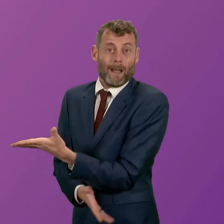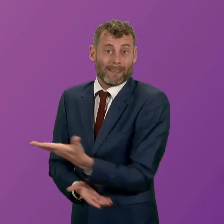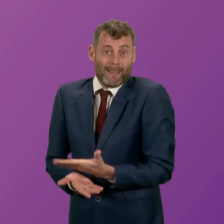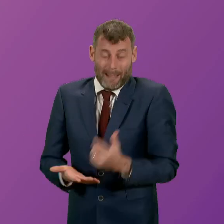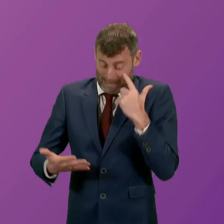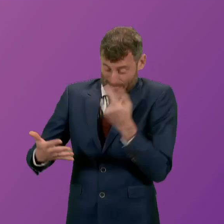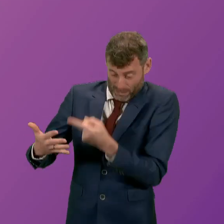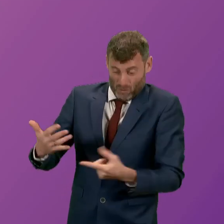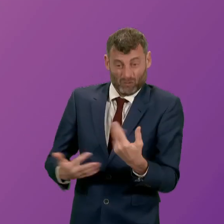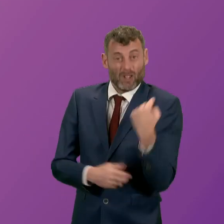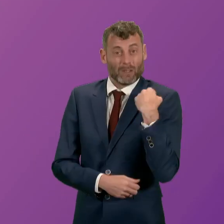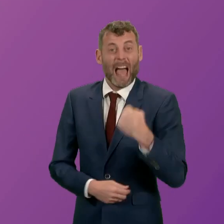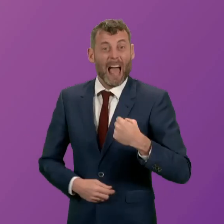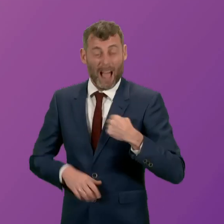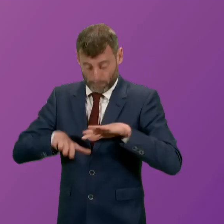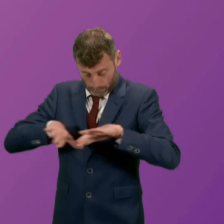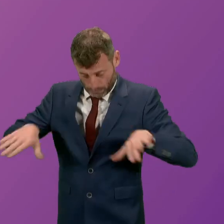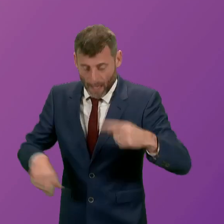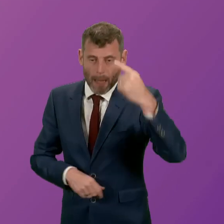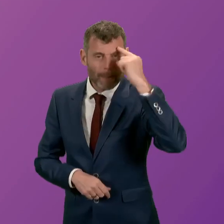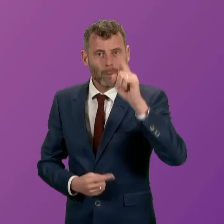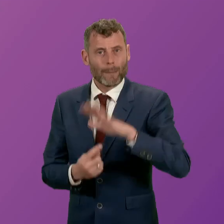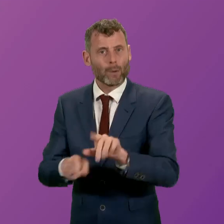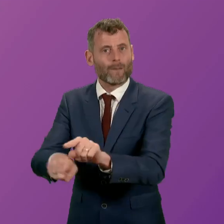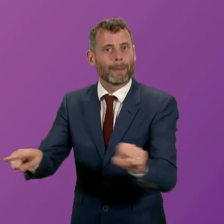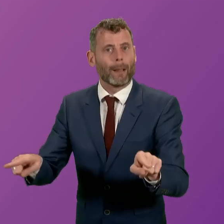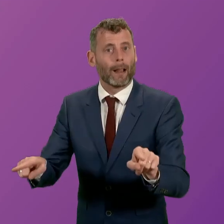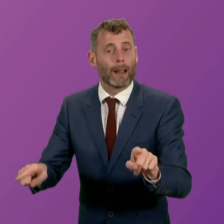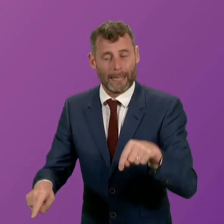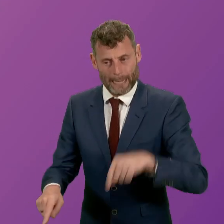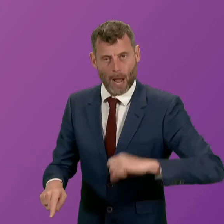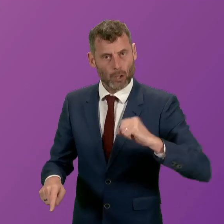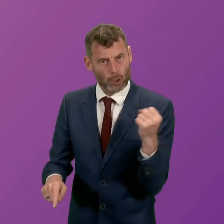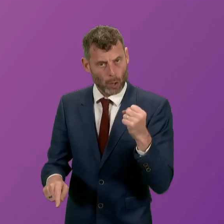the people of Scotland. Right at the heart of the Government’s programme is investment to support